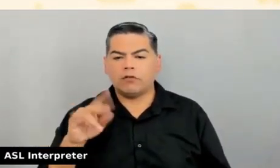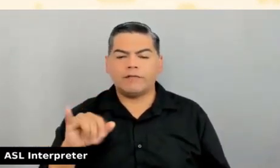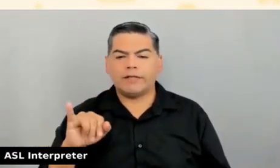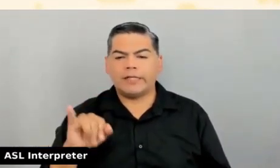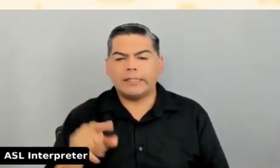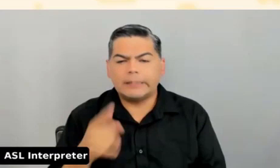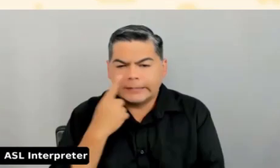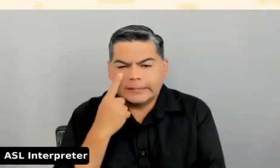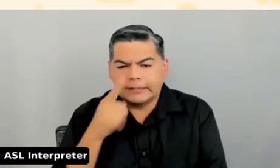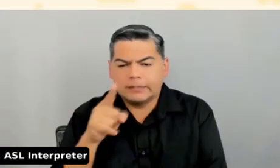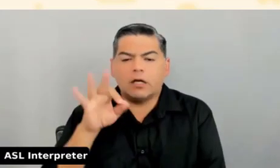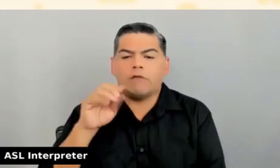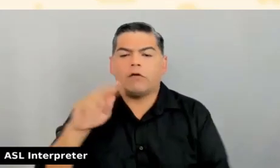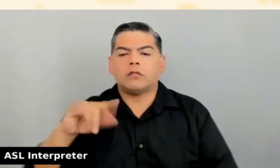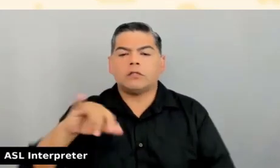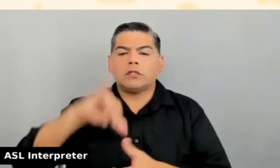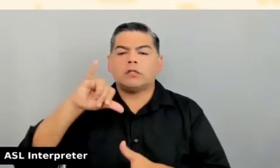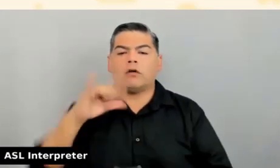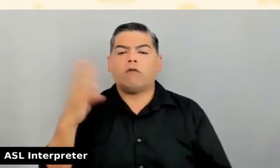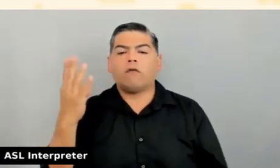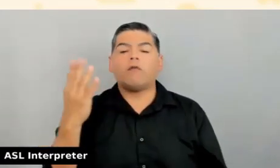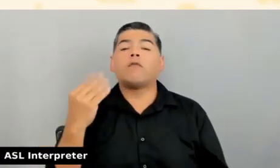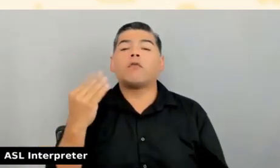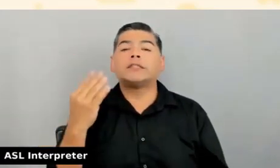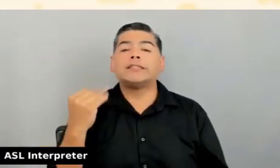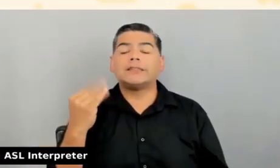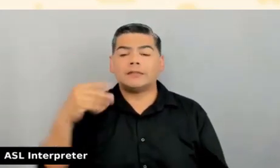at the font size, which is set to only 14 pixels,